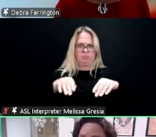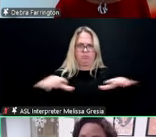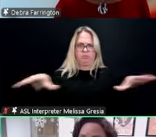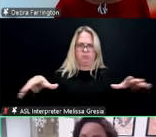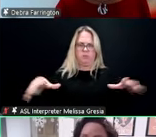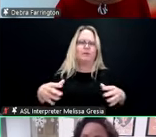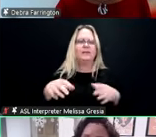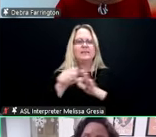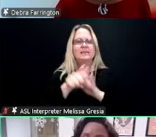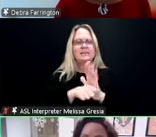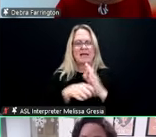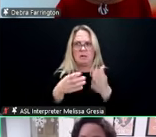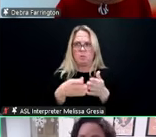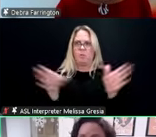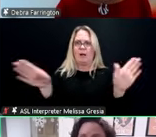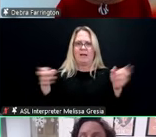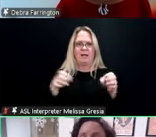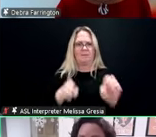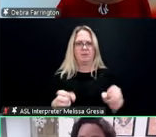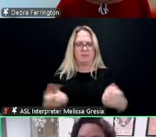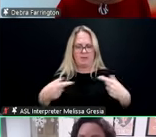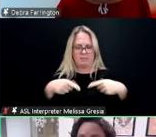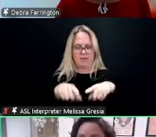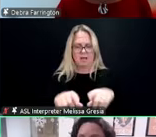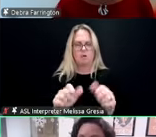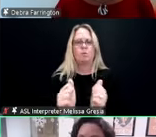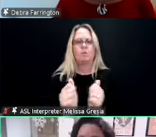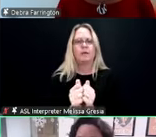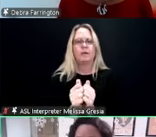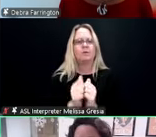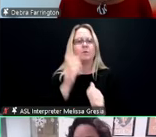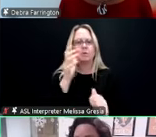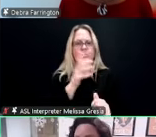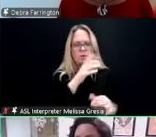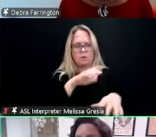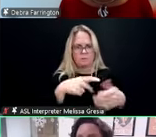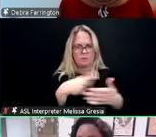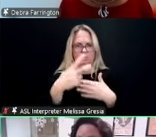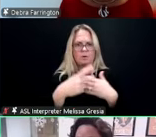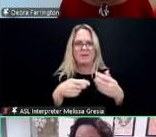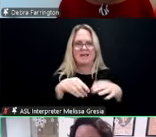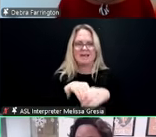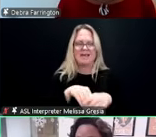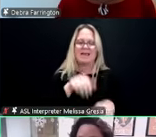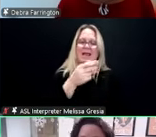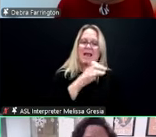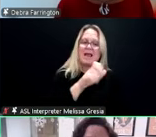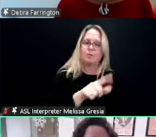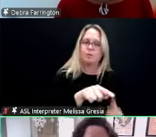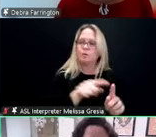aligned with NCHTP will entail in the April through October time period as described in